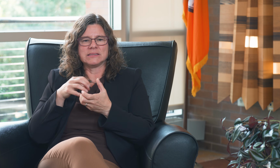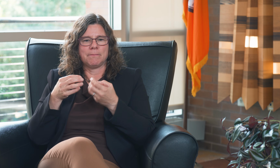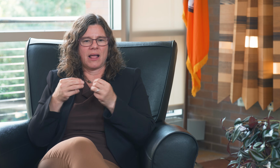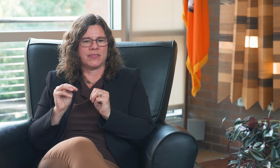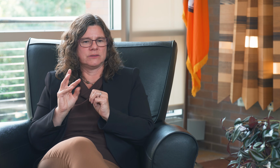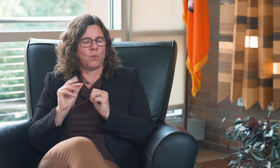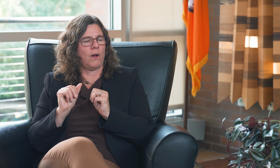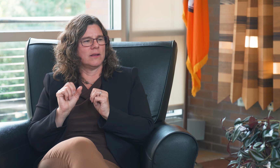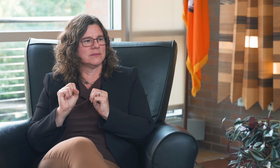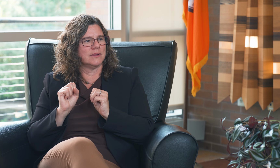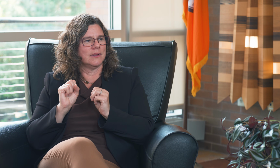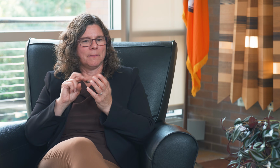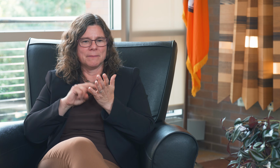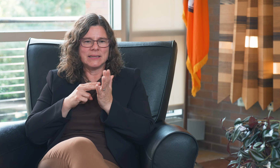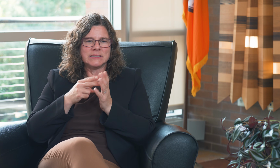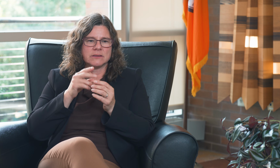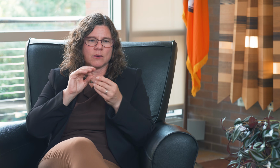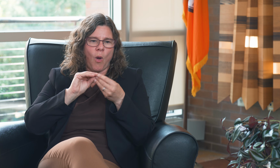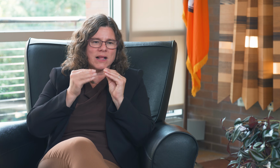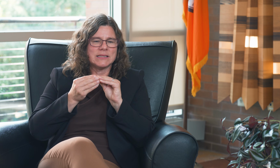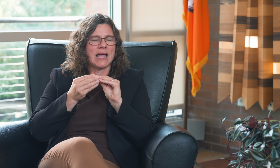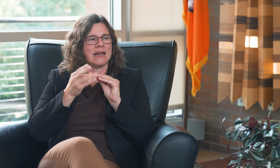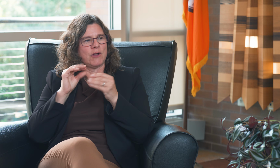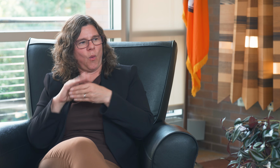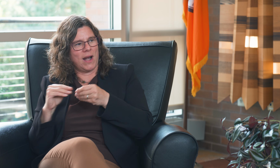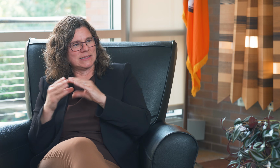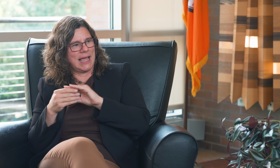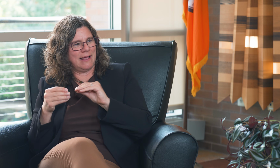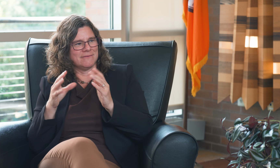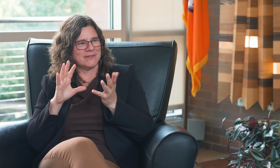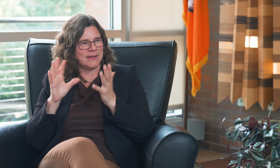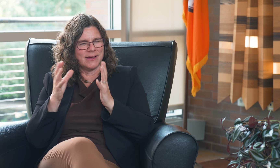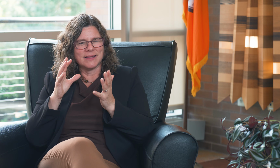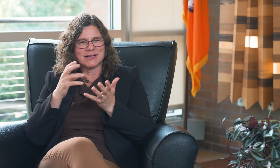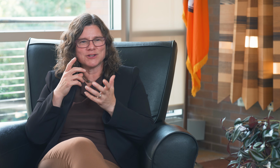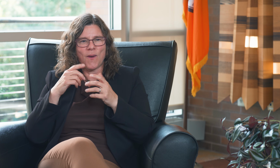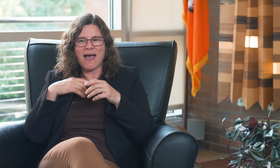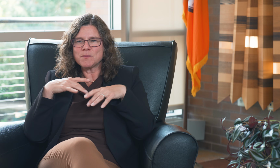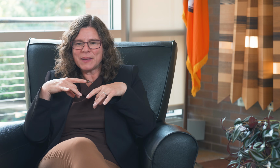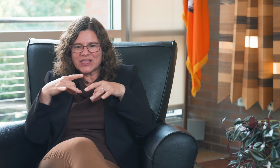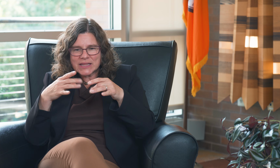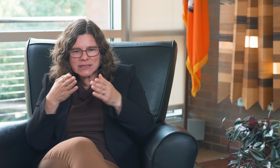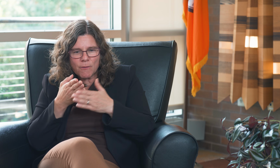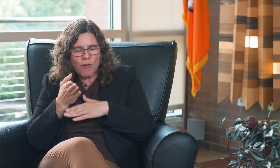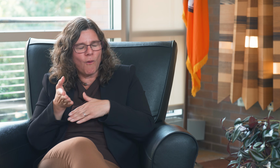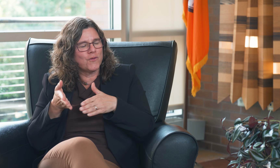I had no idea what “mixed methods” was; qualitative and quantitative simultaneously,